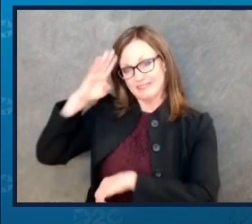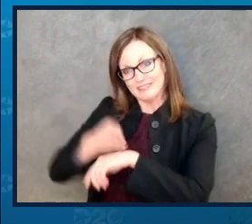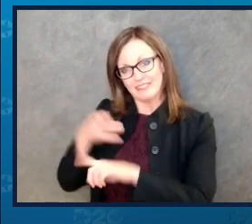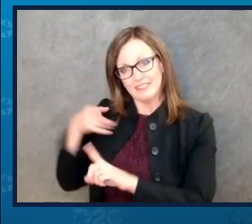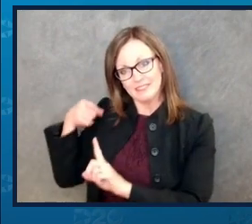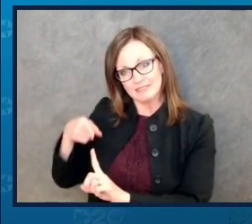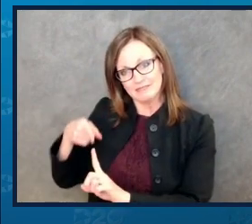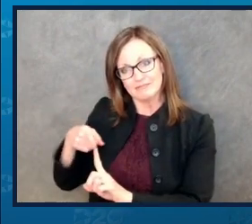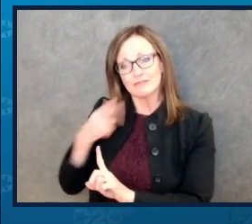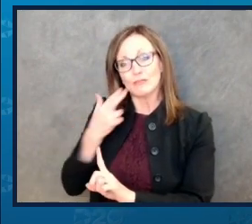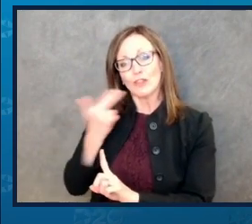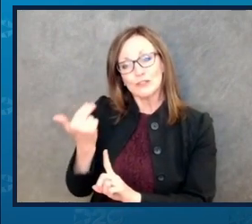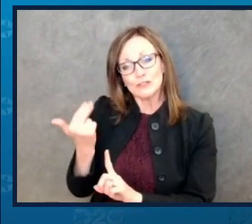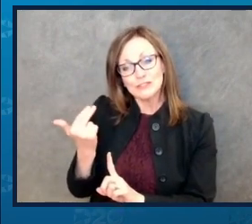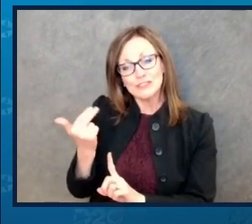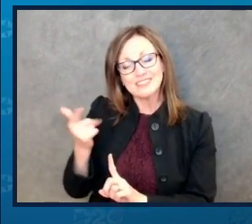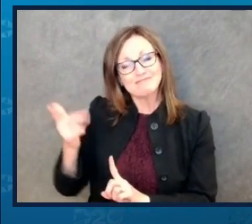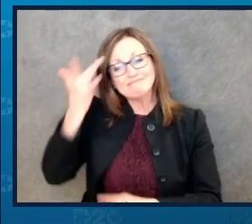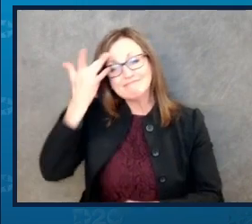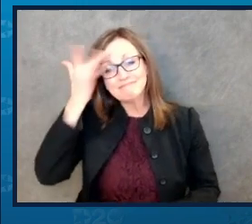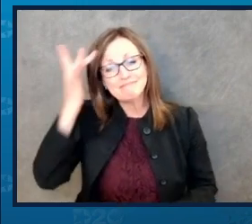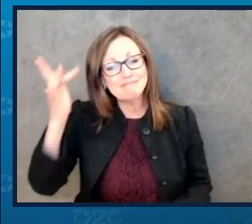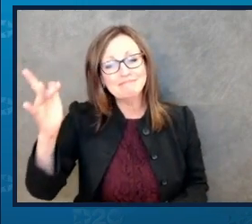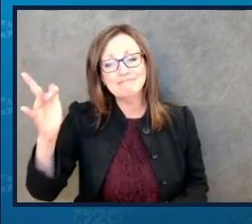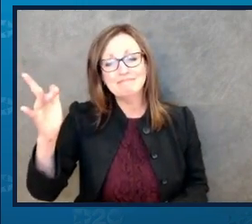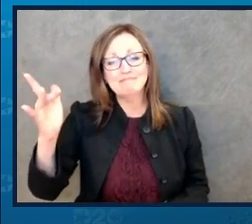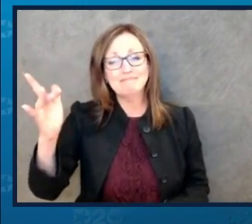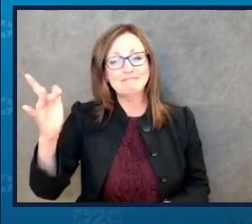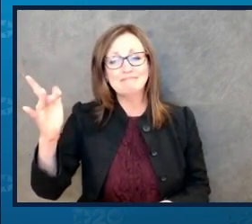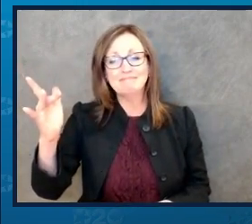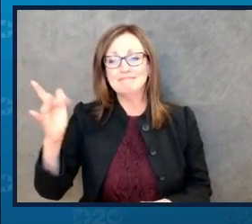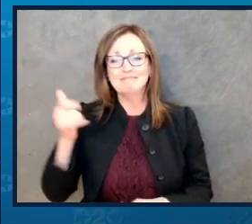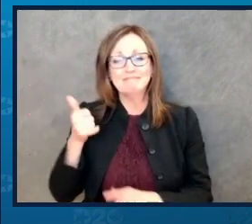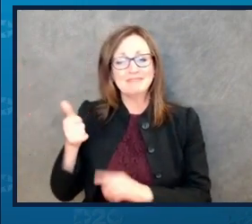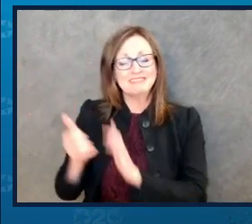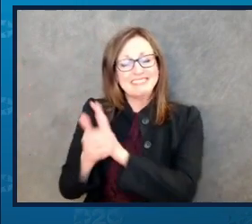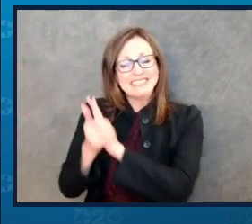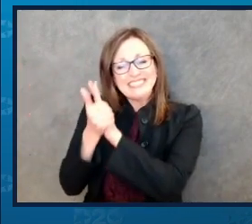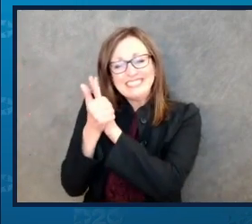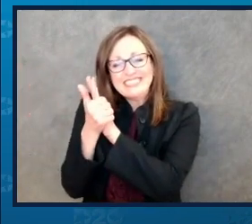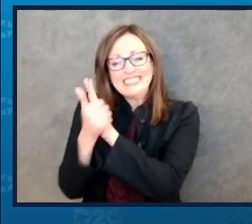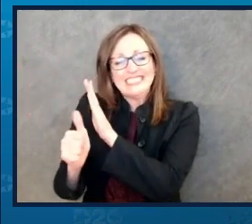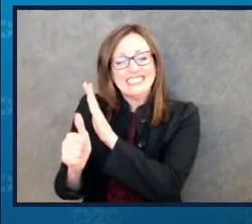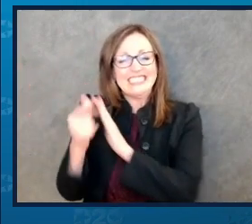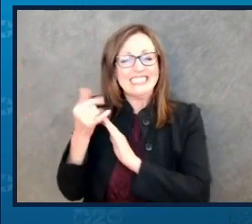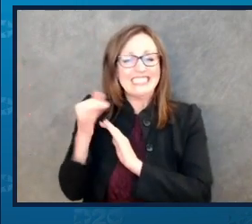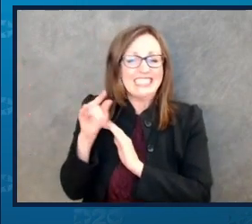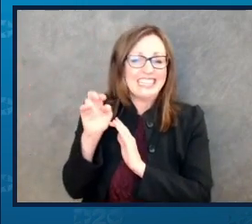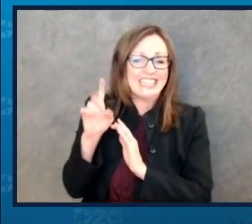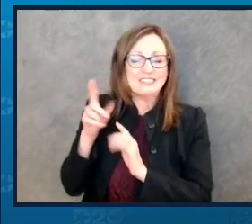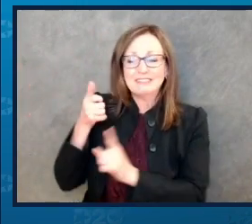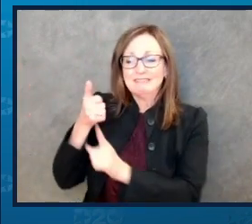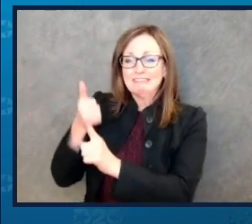HE WAS RECOGNIZED AS A GIFTED AND TALENTED STUDENT. HIS POSSIBILITIES WERE ENDLESS.